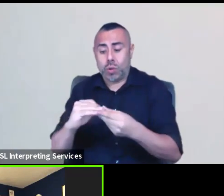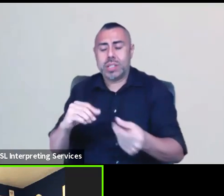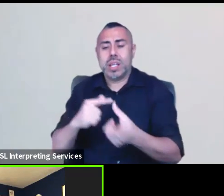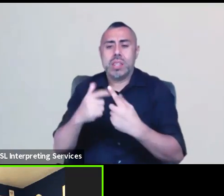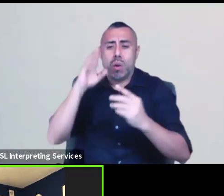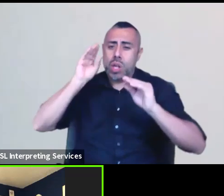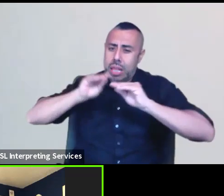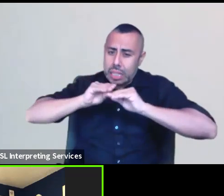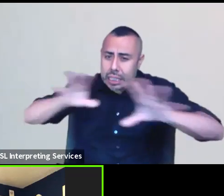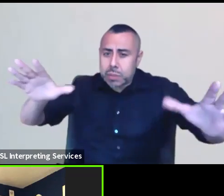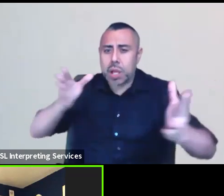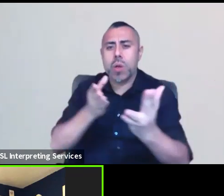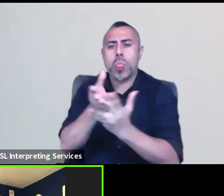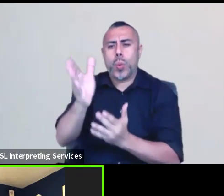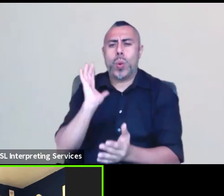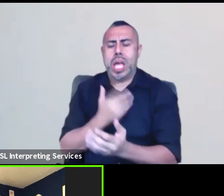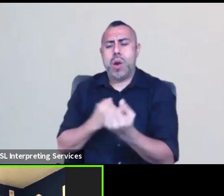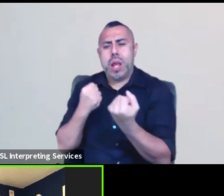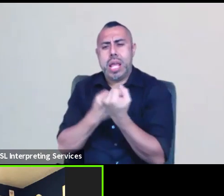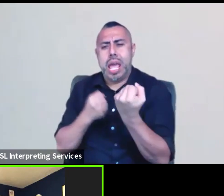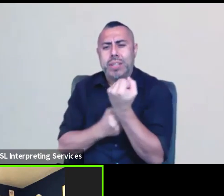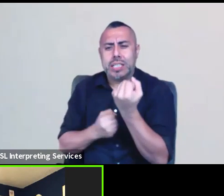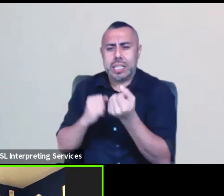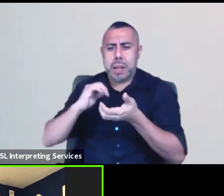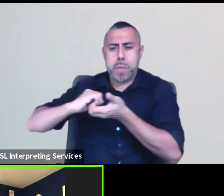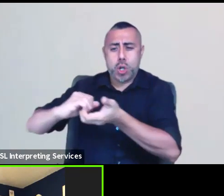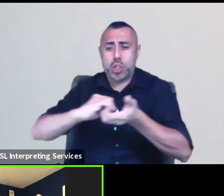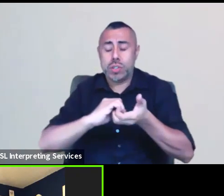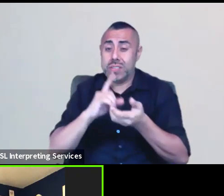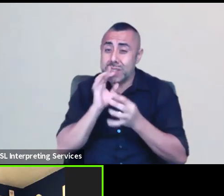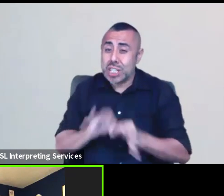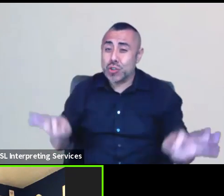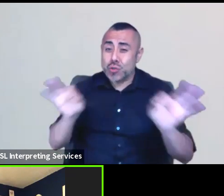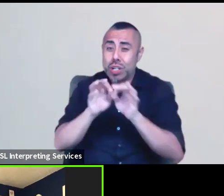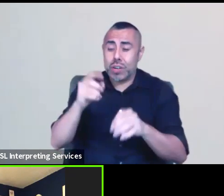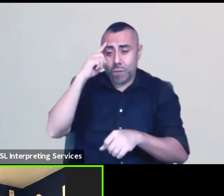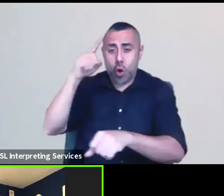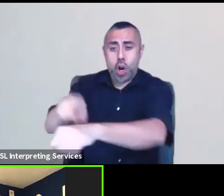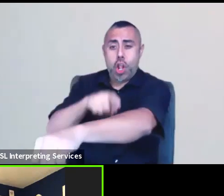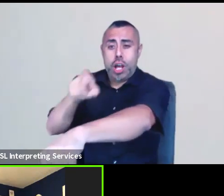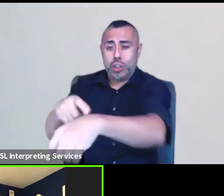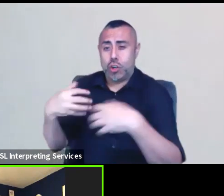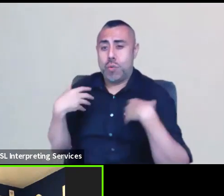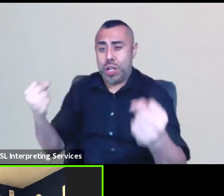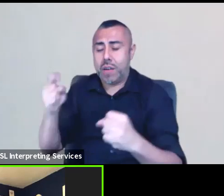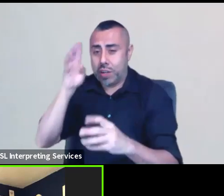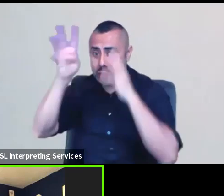It's critical to the long-term recovery of the creative sector that creative workers, contractors, and freelancers are included